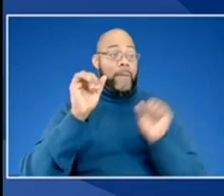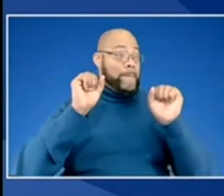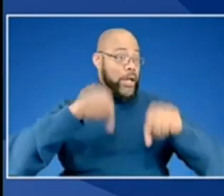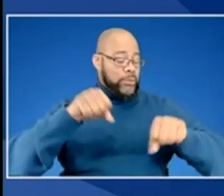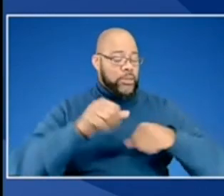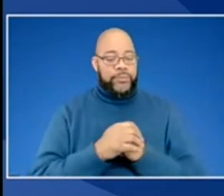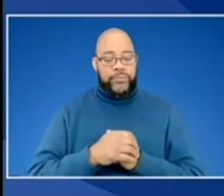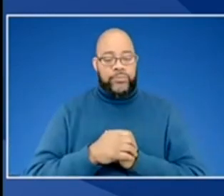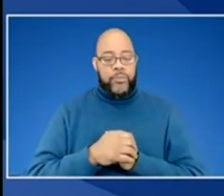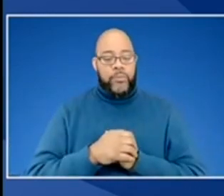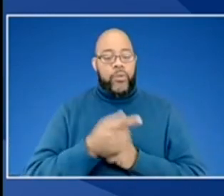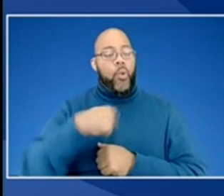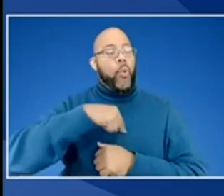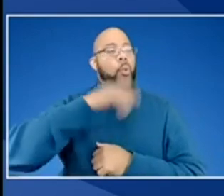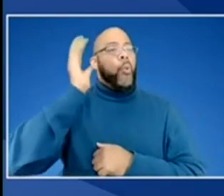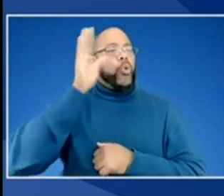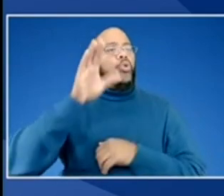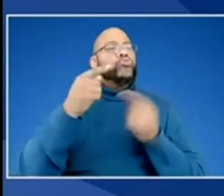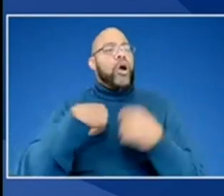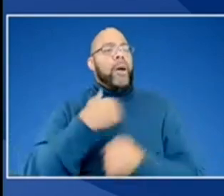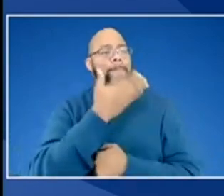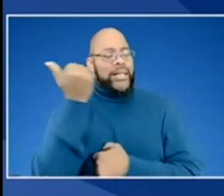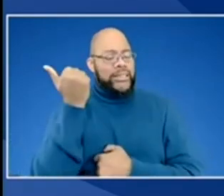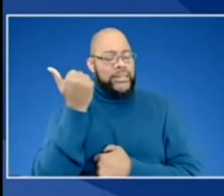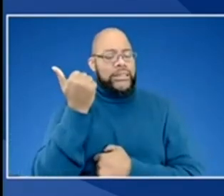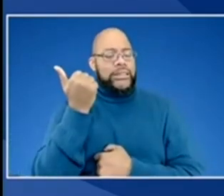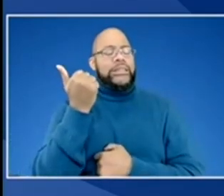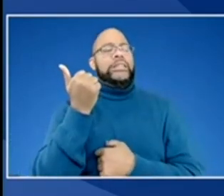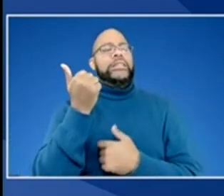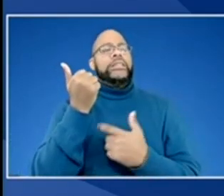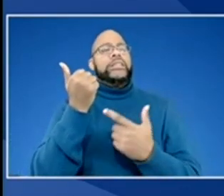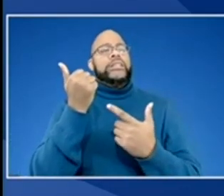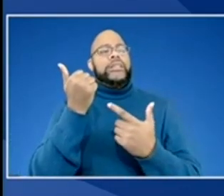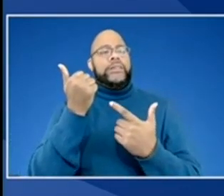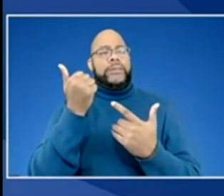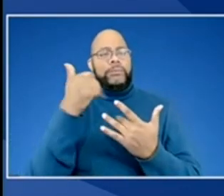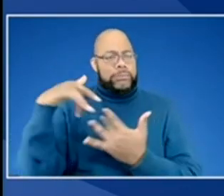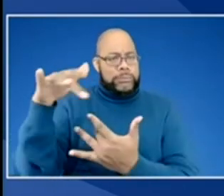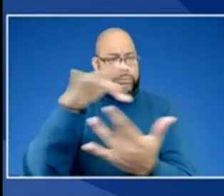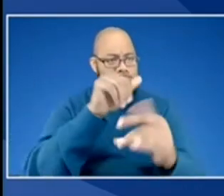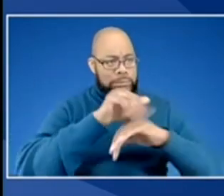know, we will do our best to circulate that before that period of time.